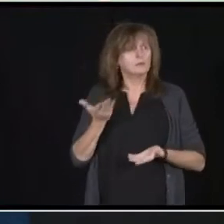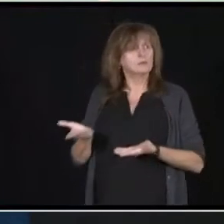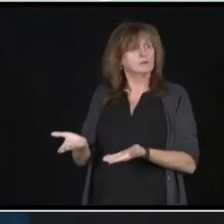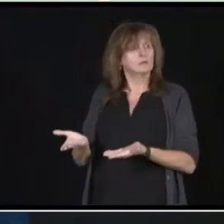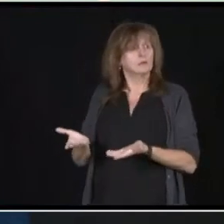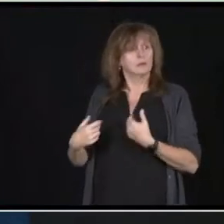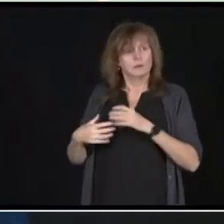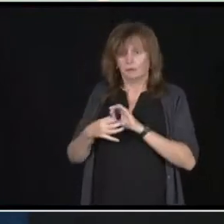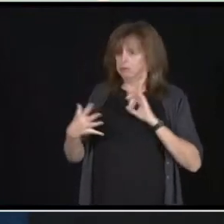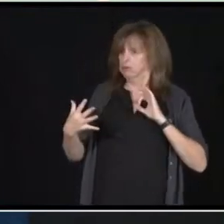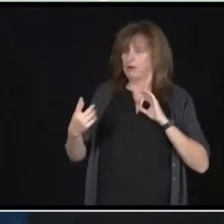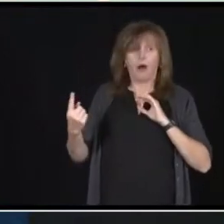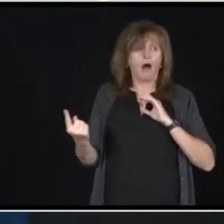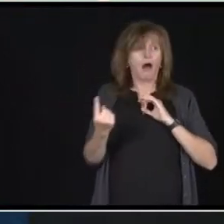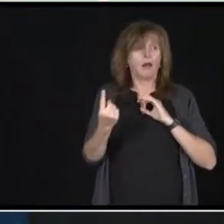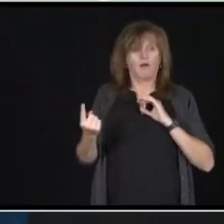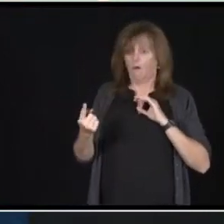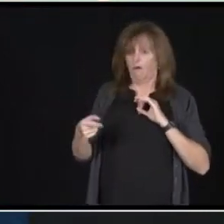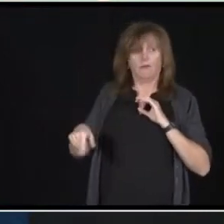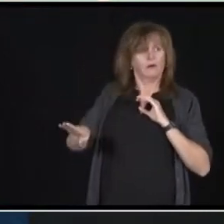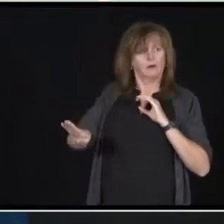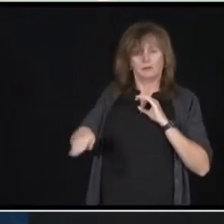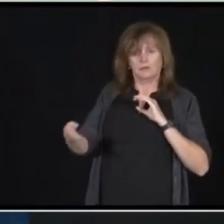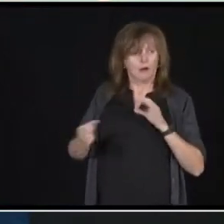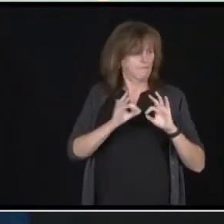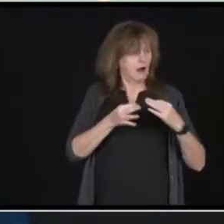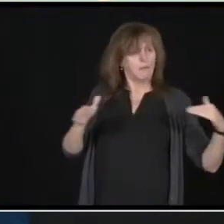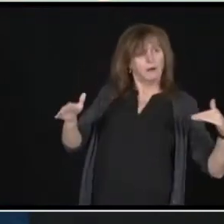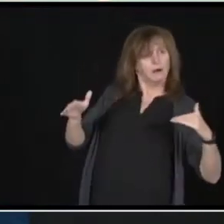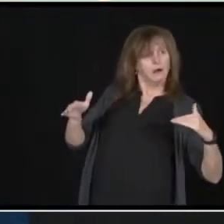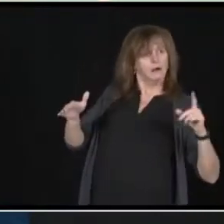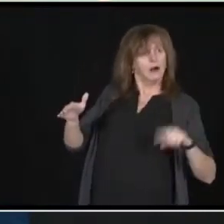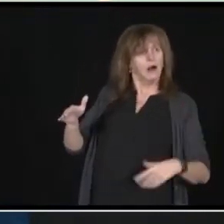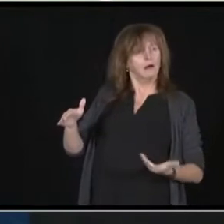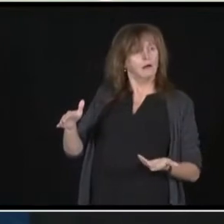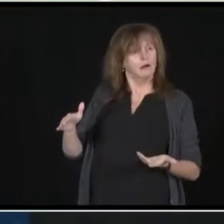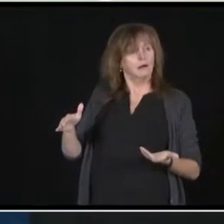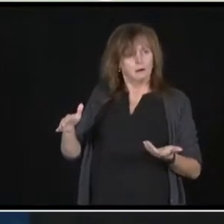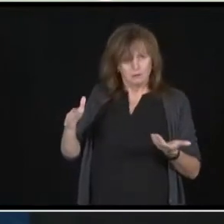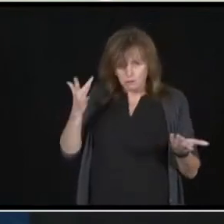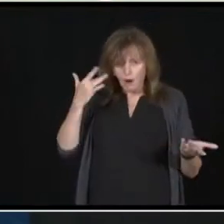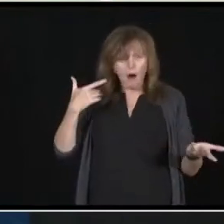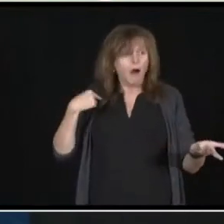not be your grandparents, but it is somebody else's. The has to go through the pain.